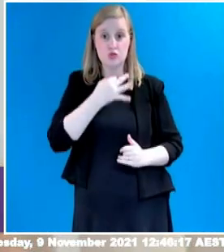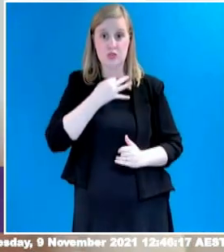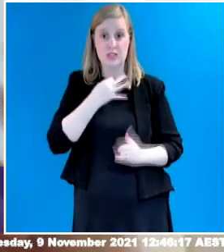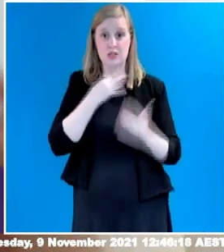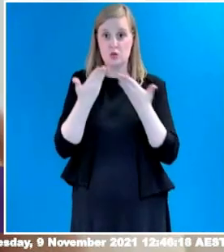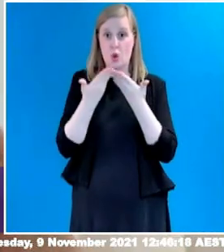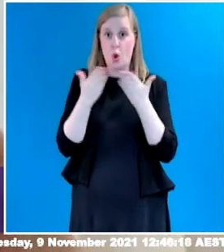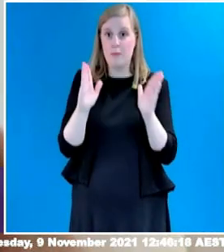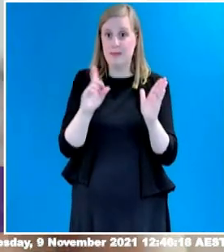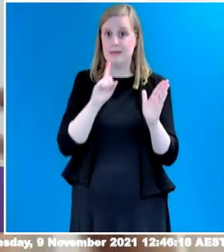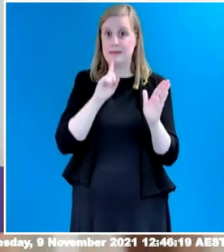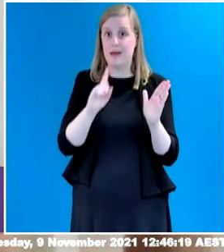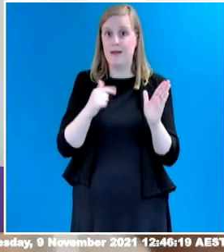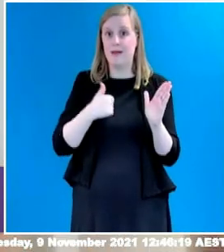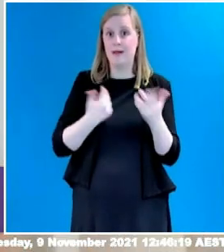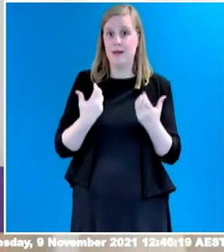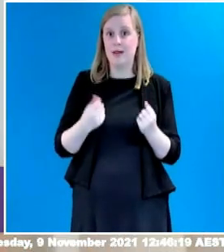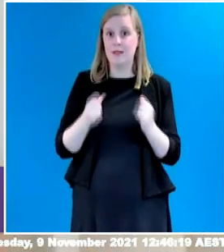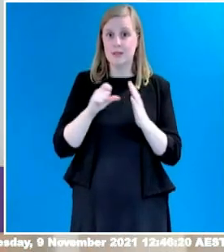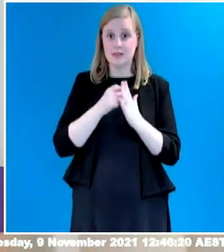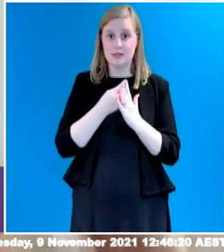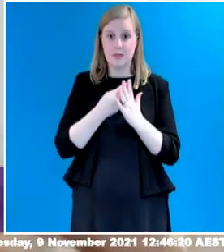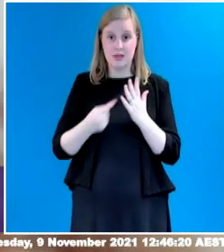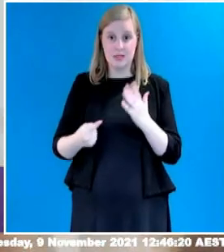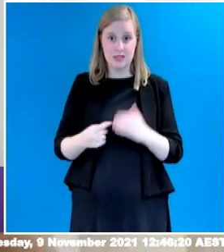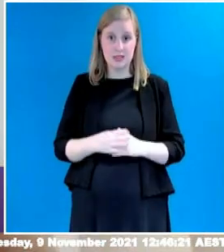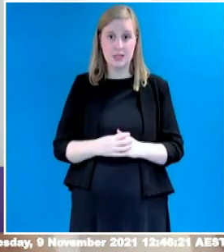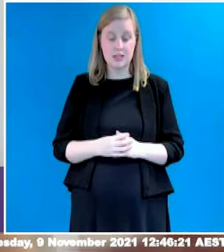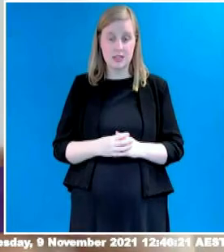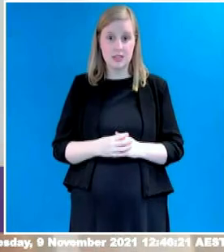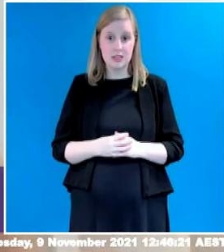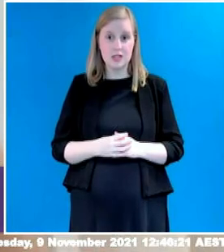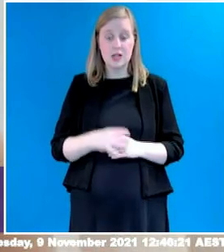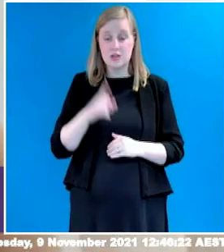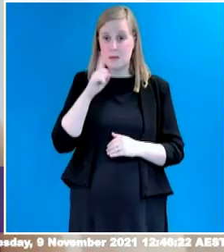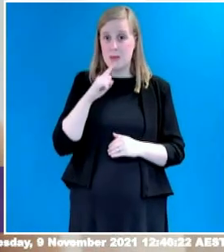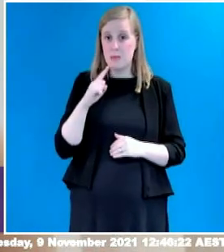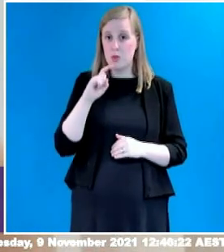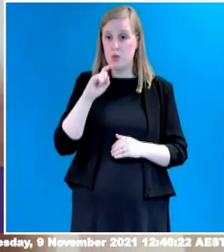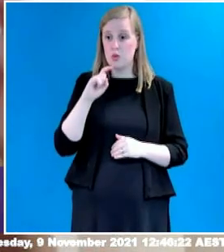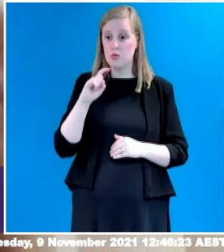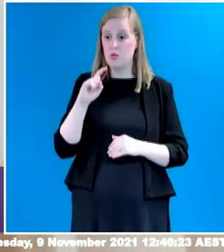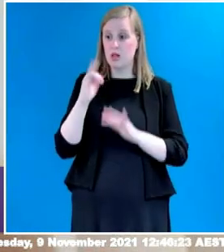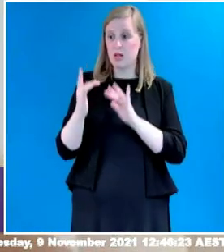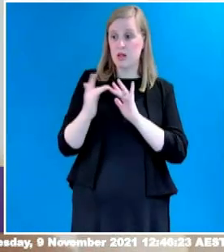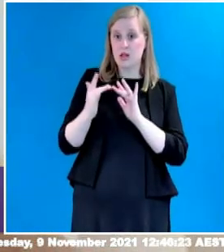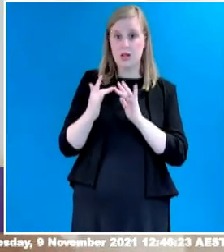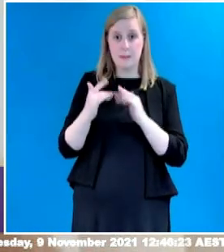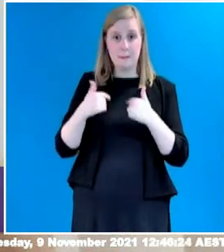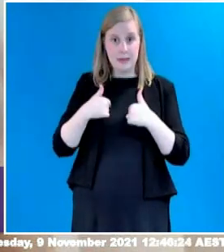People approach me and my team through private messaging or email, once they